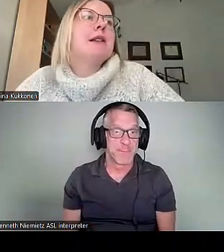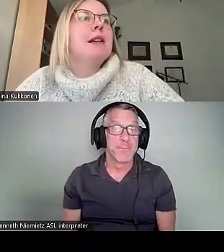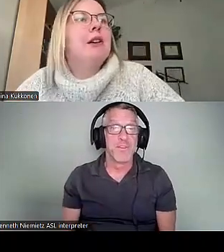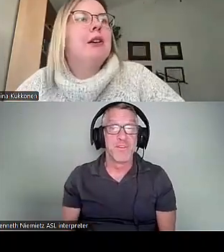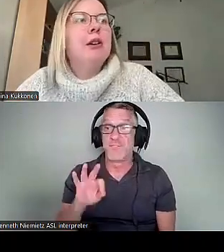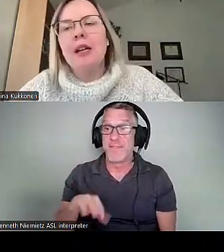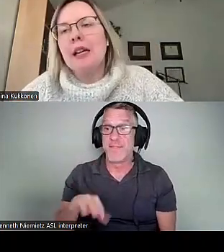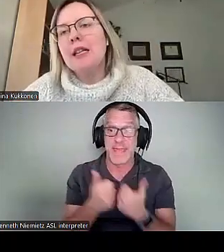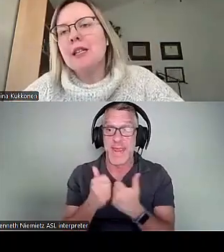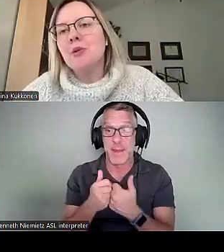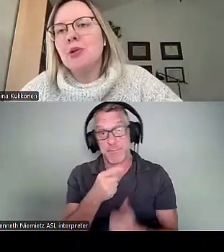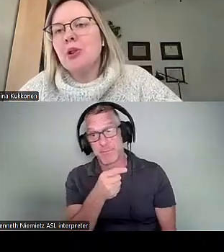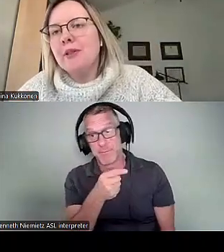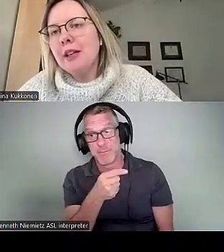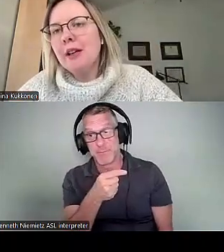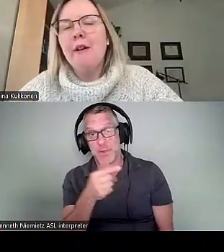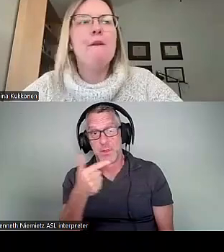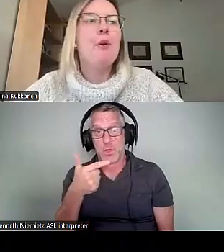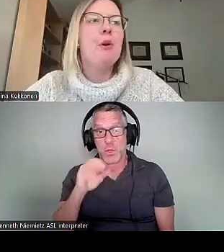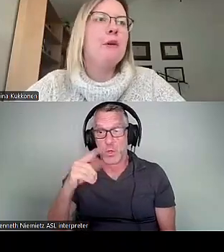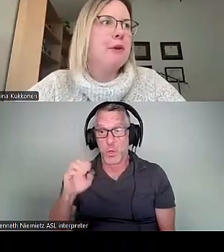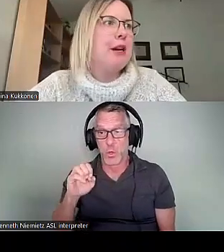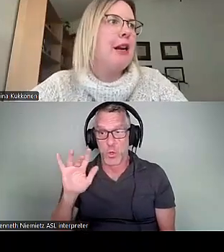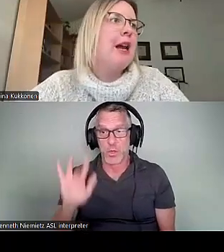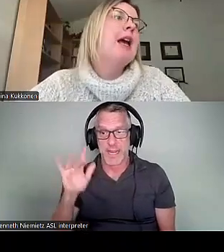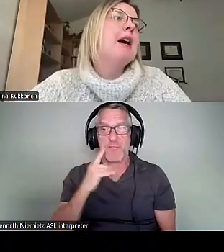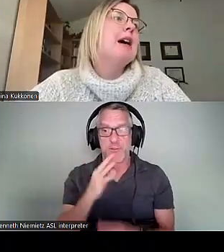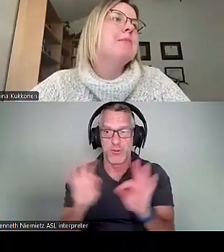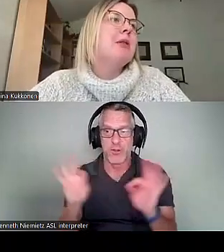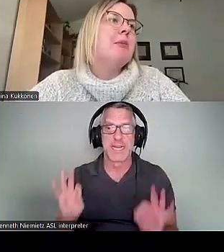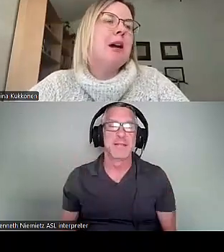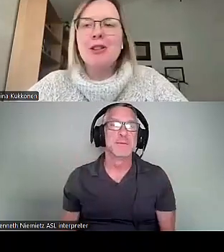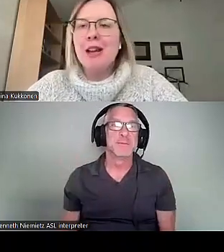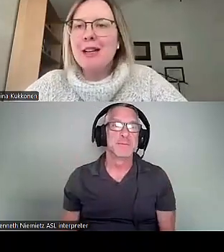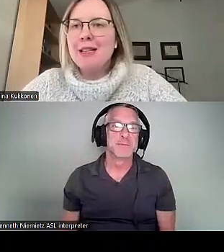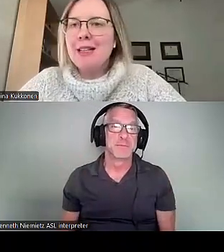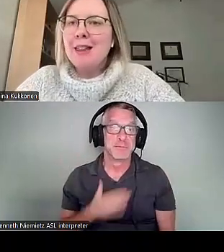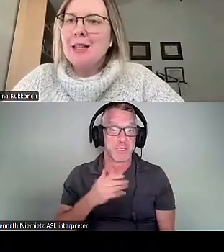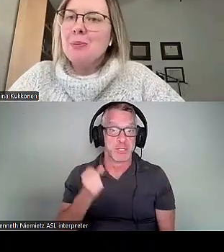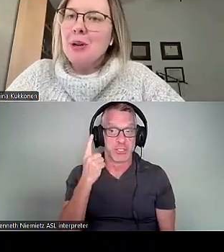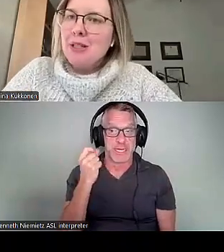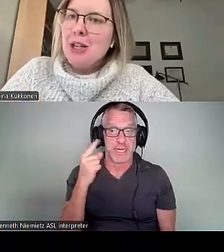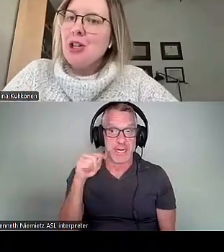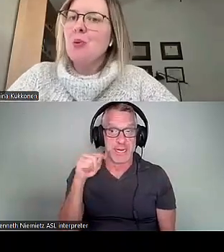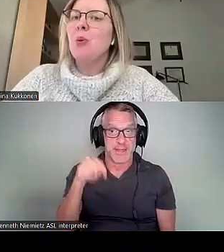it here in this Google Drive link for free. So my understanding is that this presentation